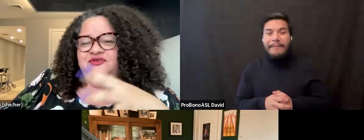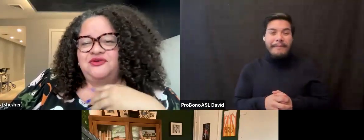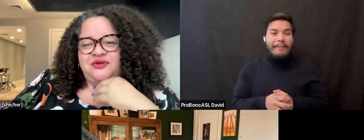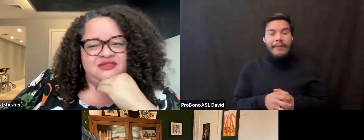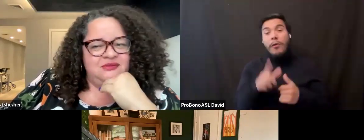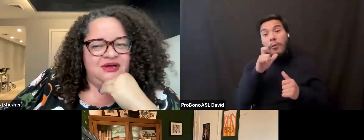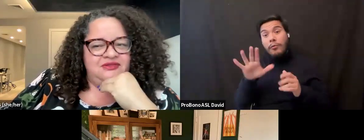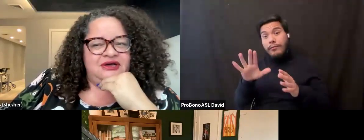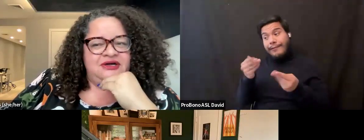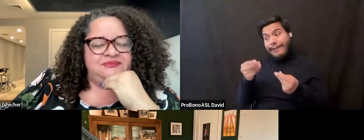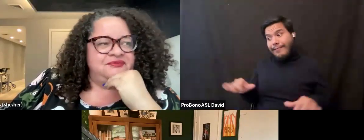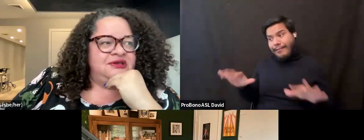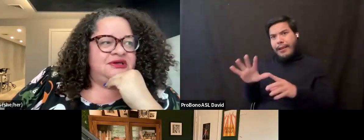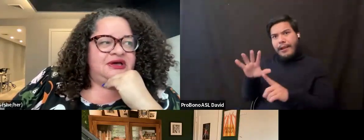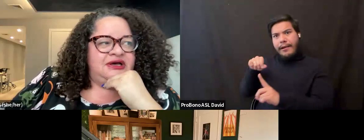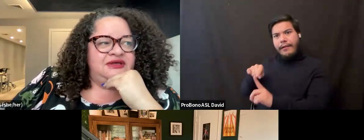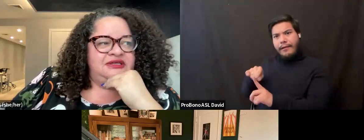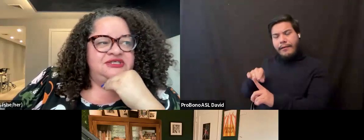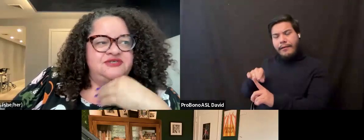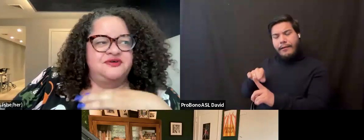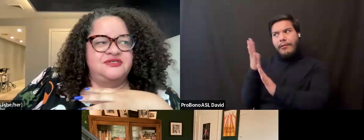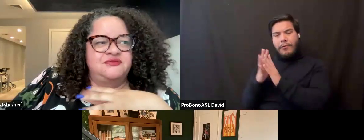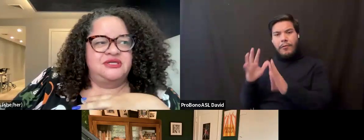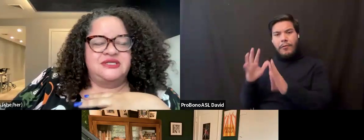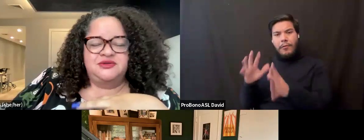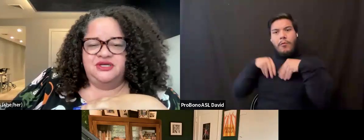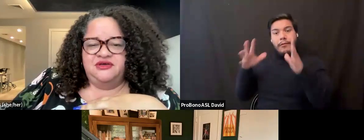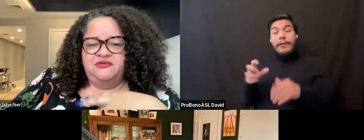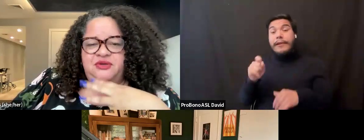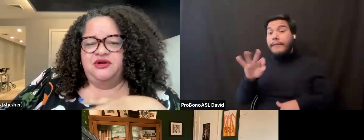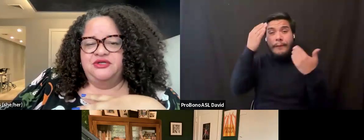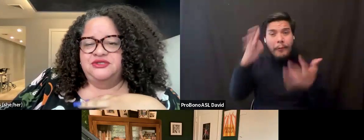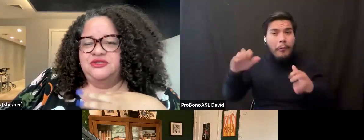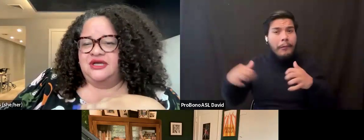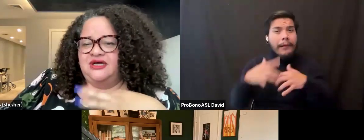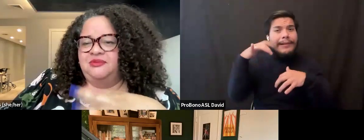If you don't know anything about the indigenous folks of the place that you live, we encourage you to look that up,